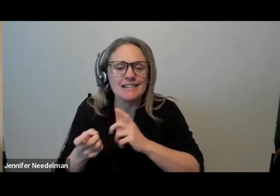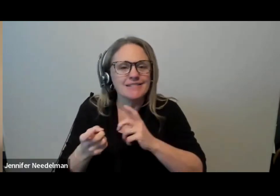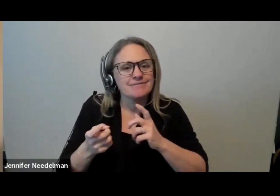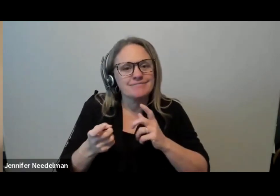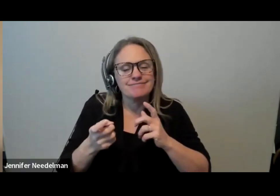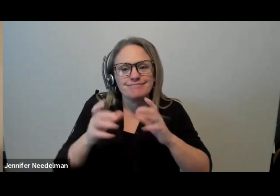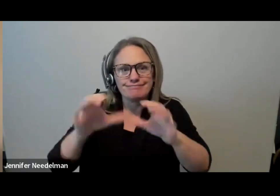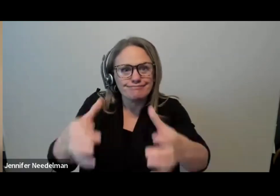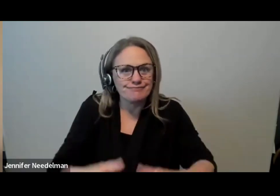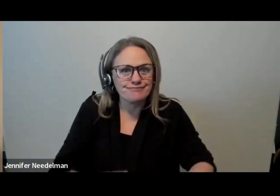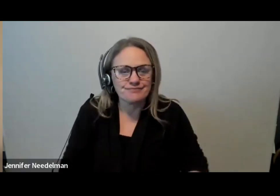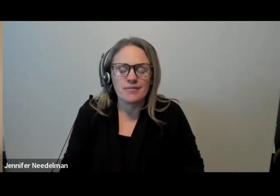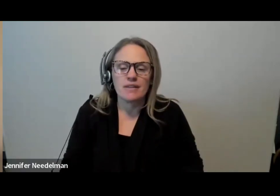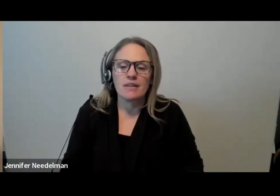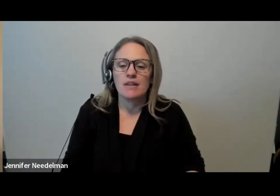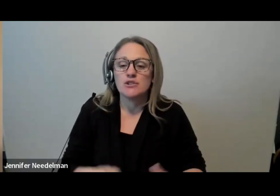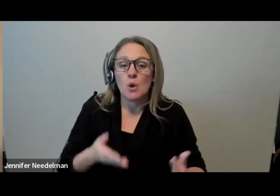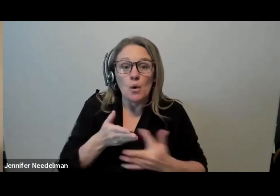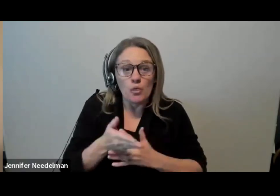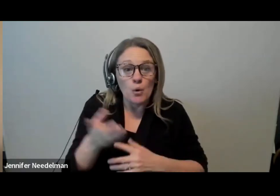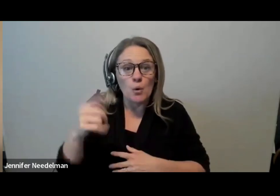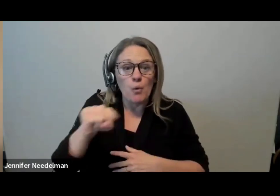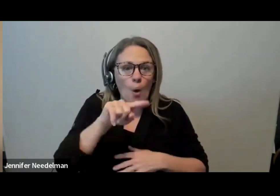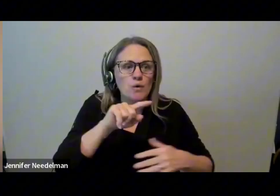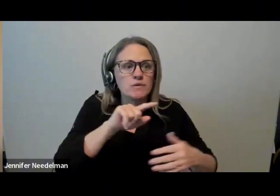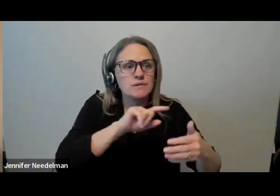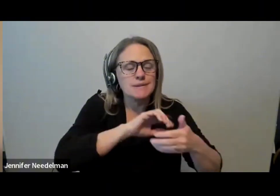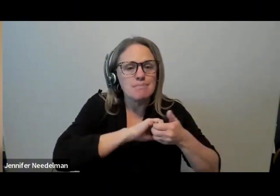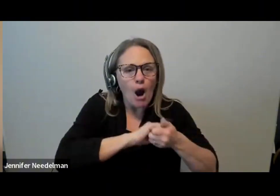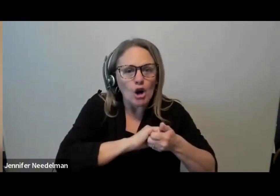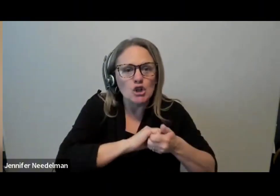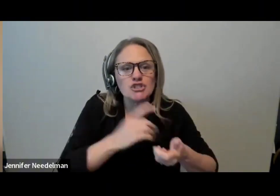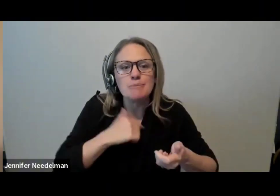we've heard from tens of thousands of gamers how they